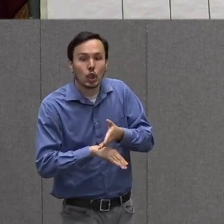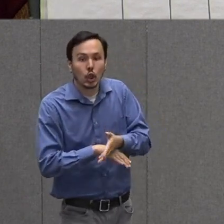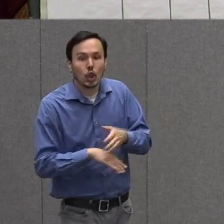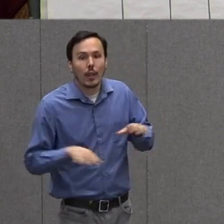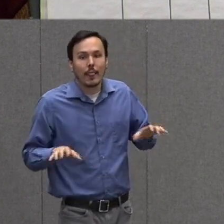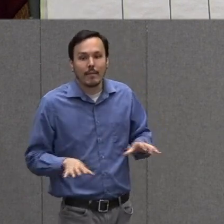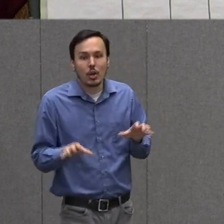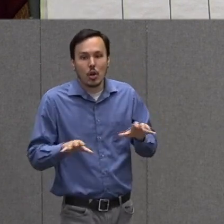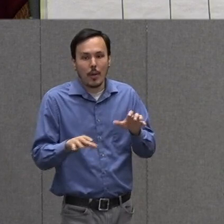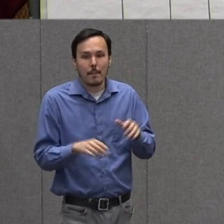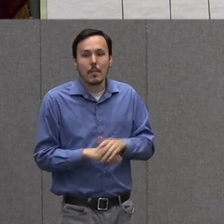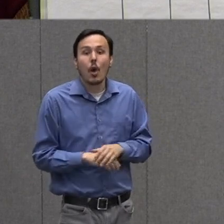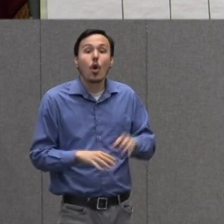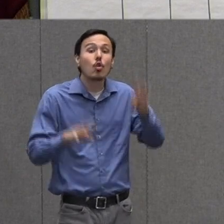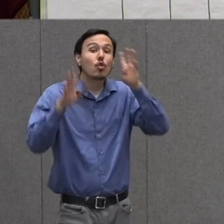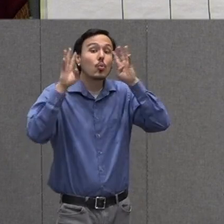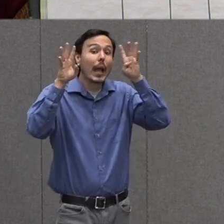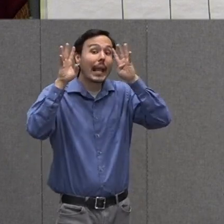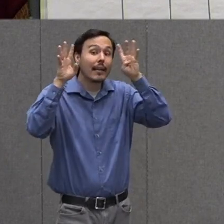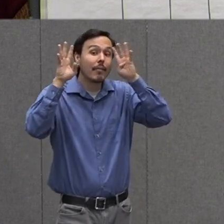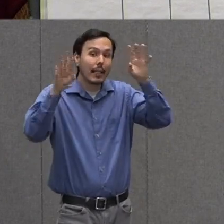Creatively, that's how they work.